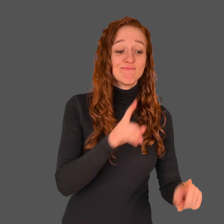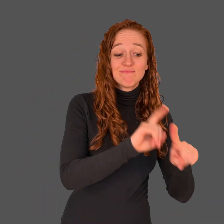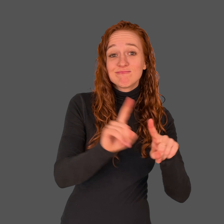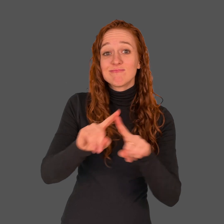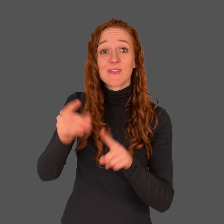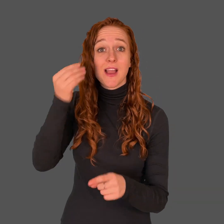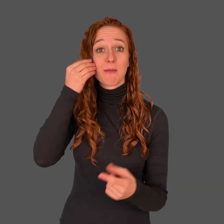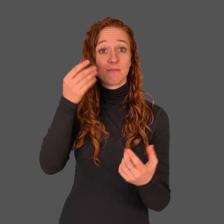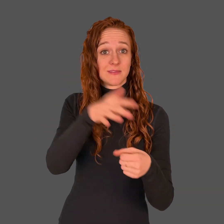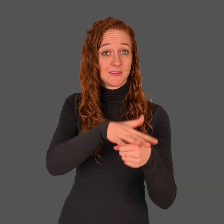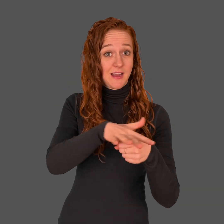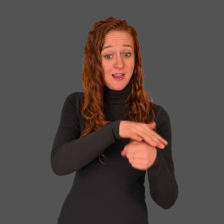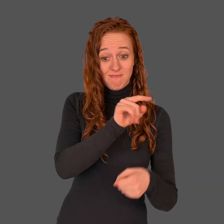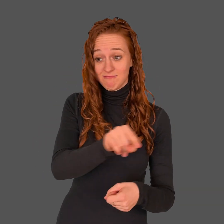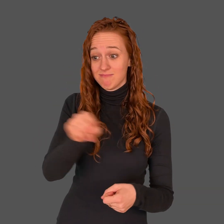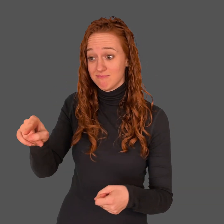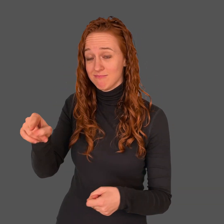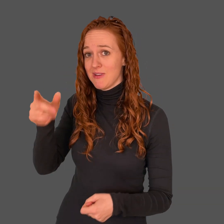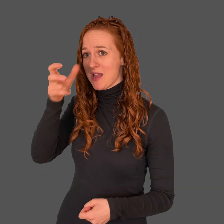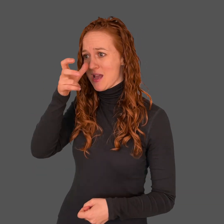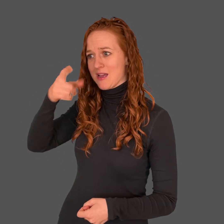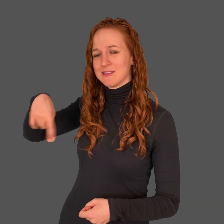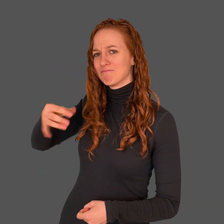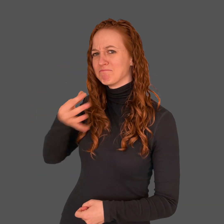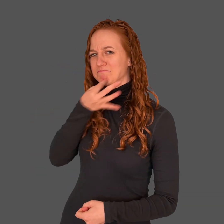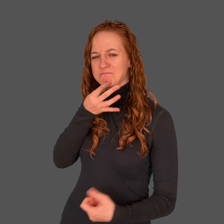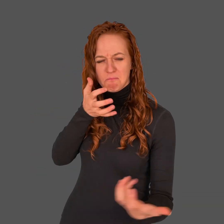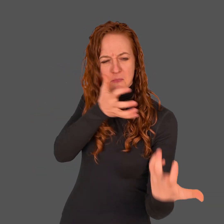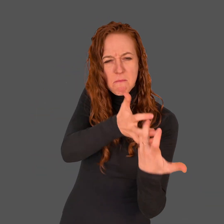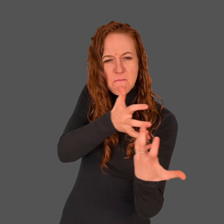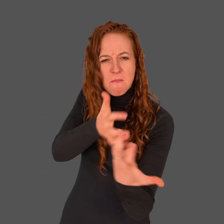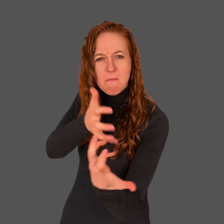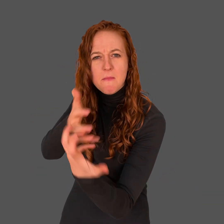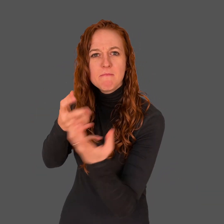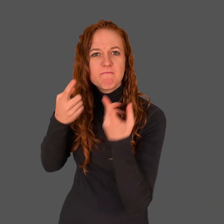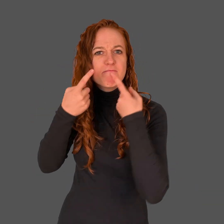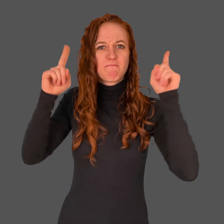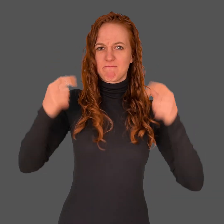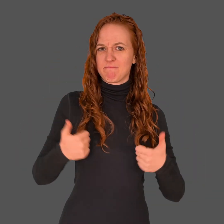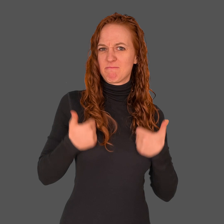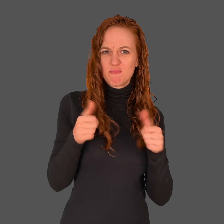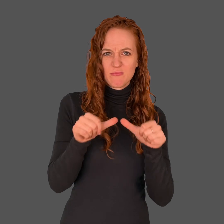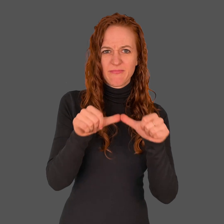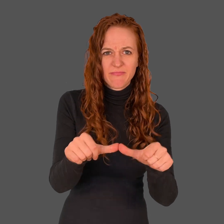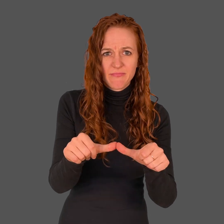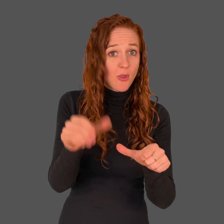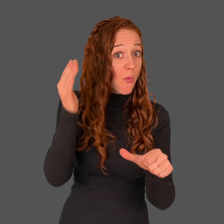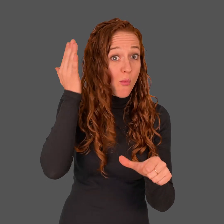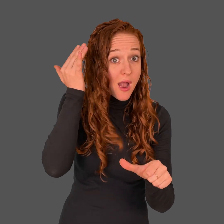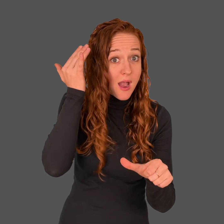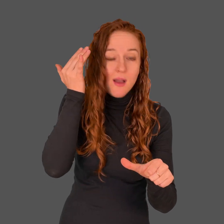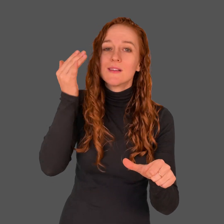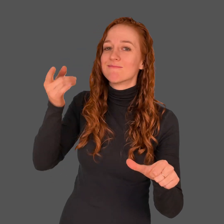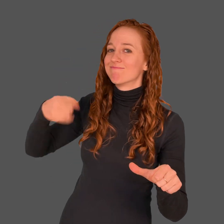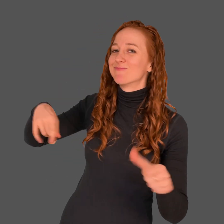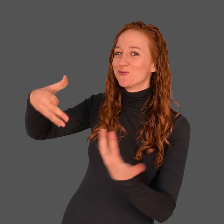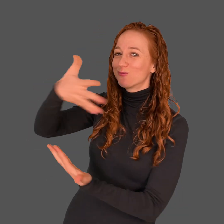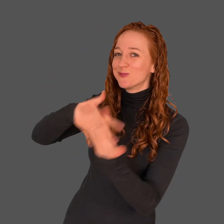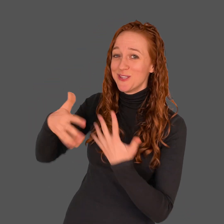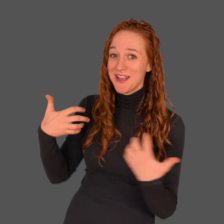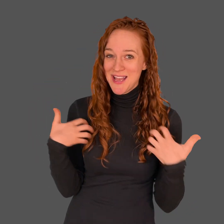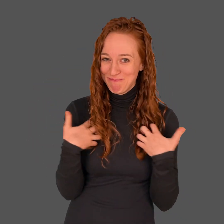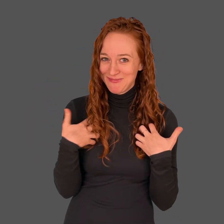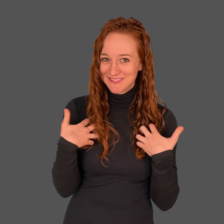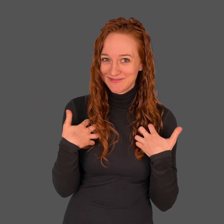One big reason that ants have been so successful in a variety of habitats is because they are social insects.